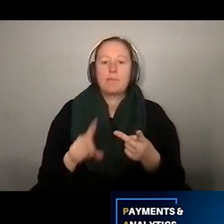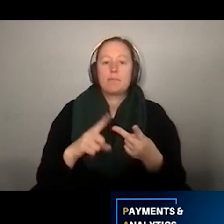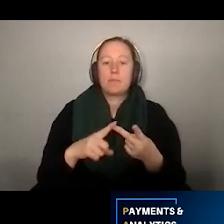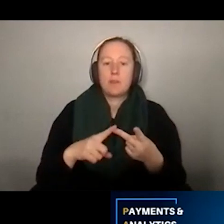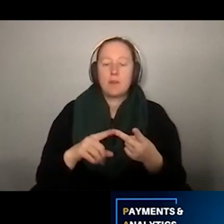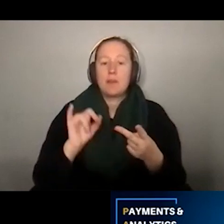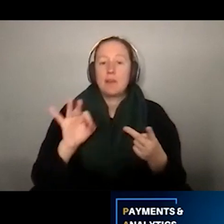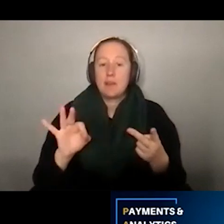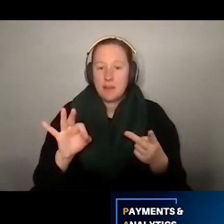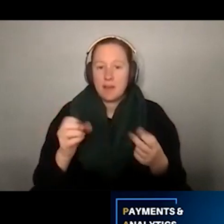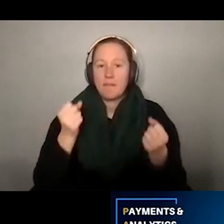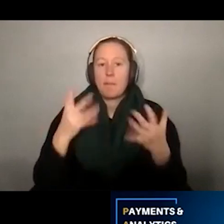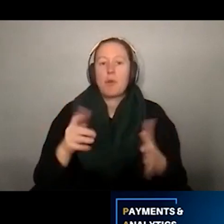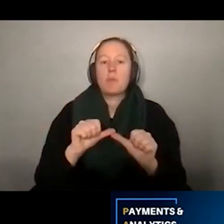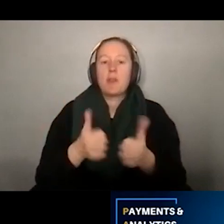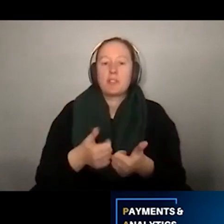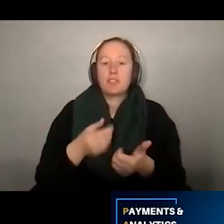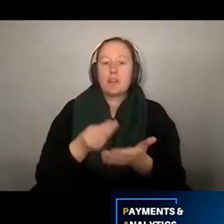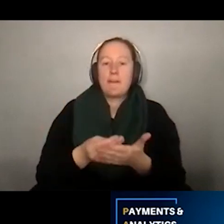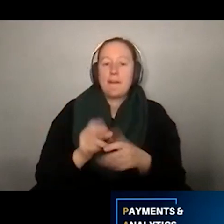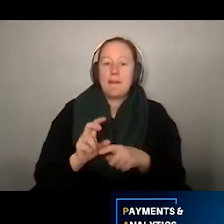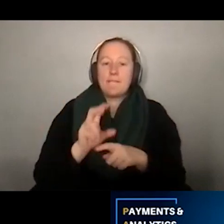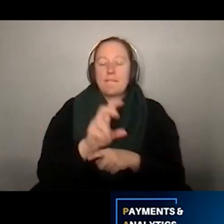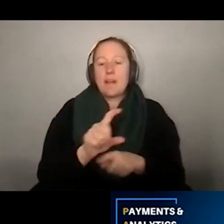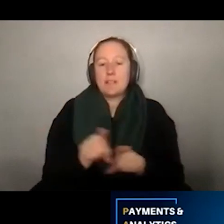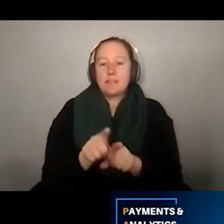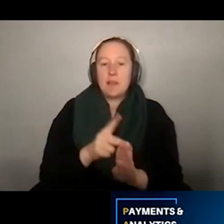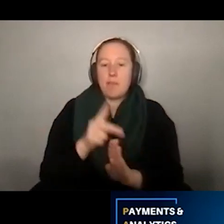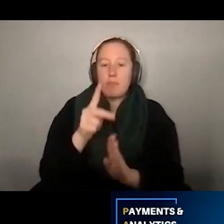if multiple agencies funded the same program, does that get reported